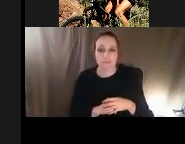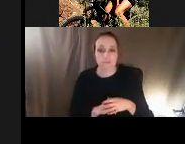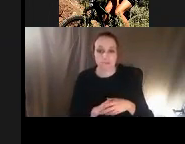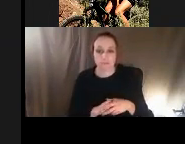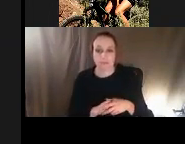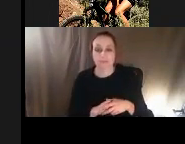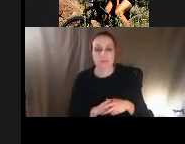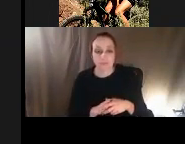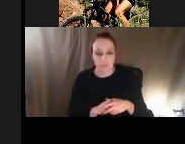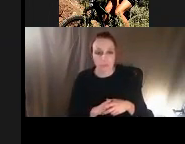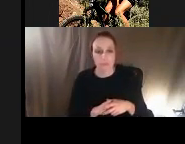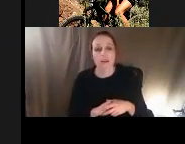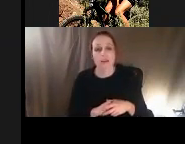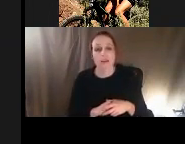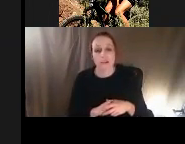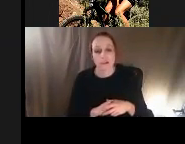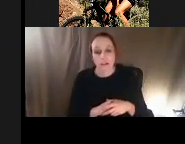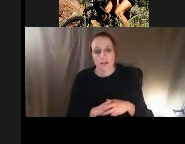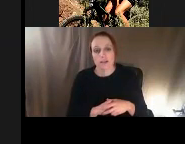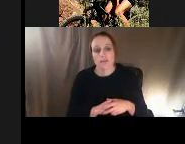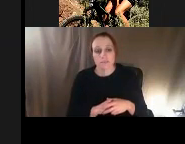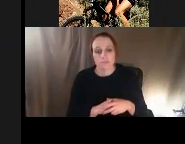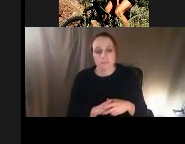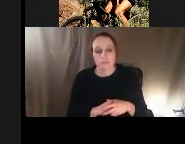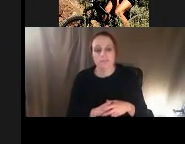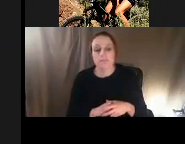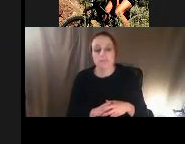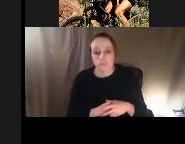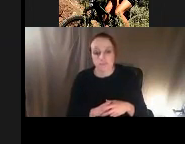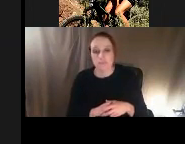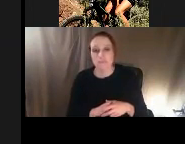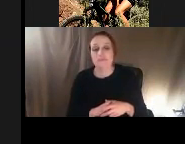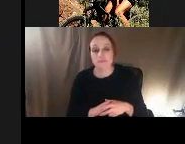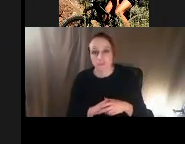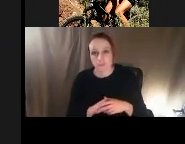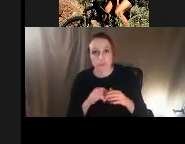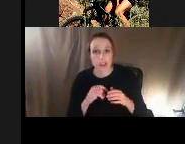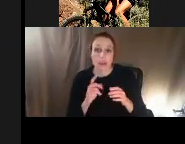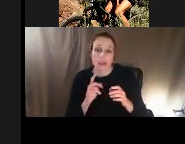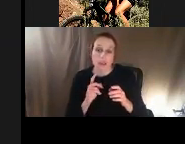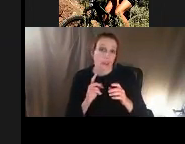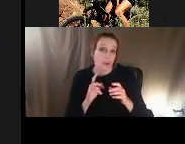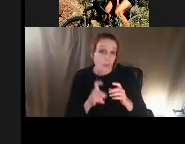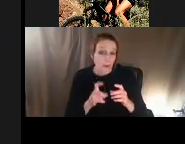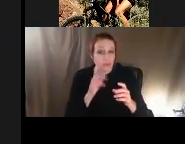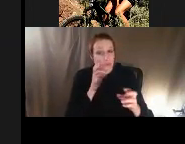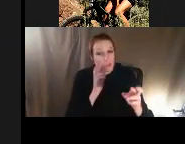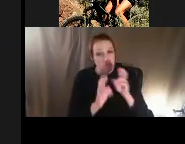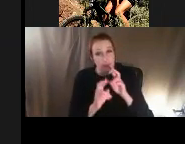and it really truly revolves around respecting diversity and embracing it too.